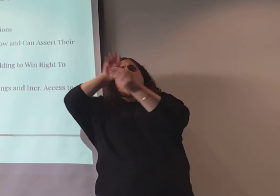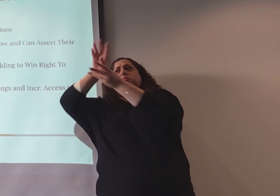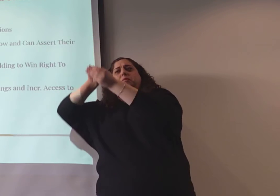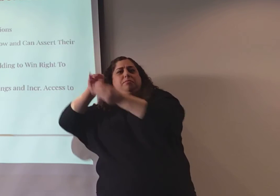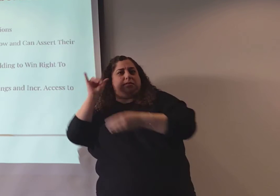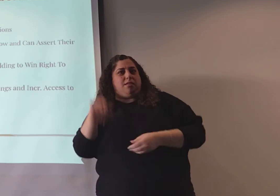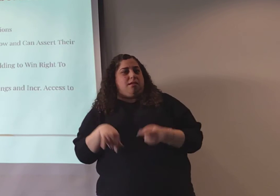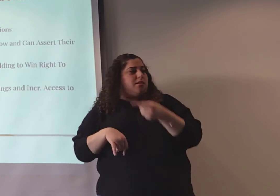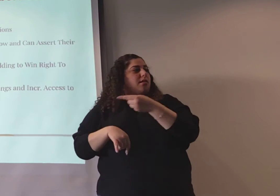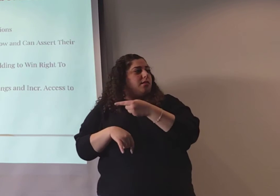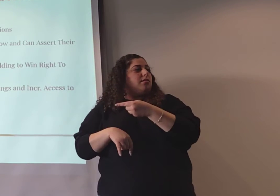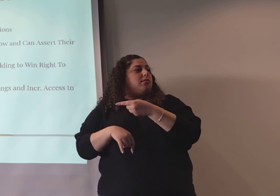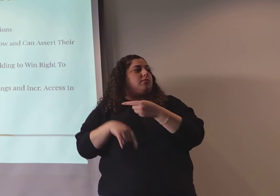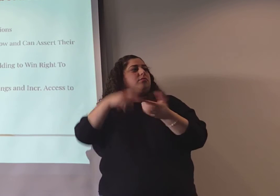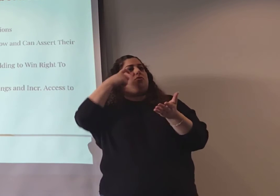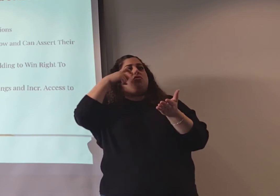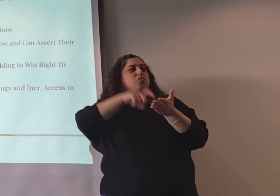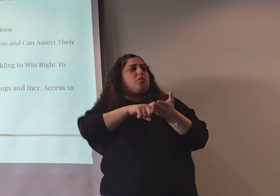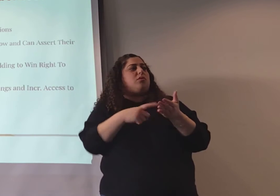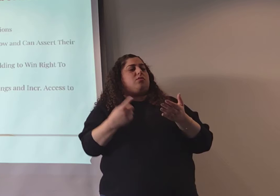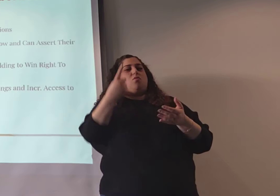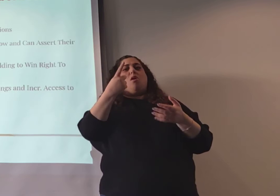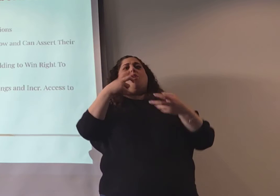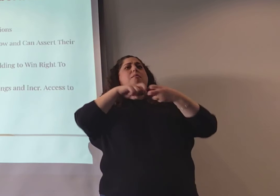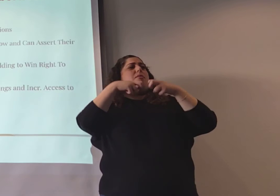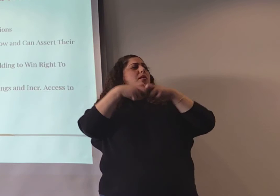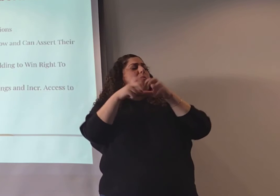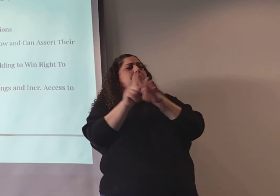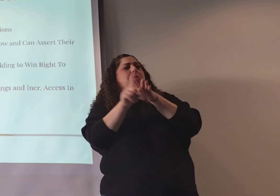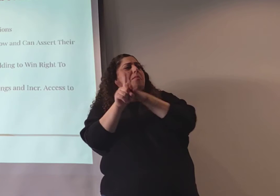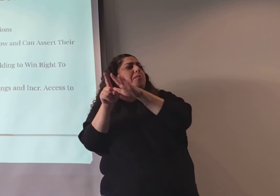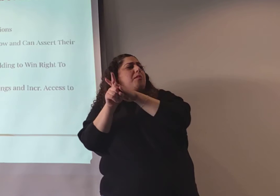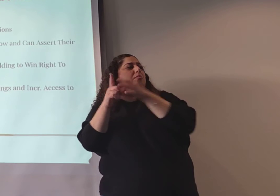For some that they don't have money to pay the rent.